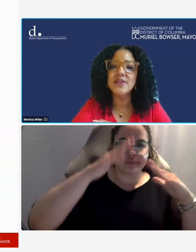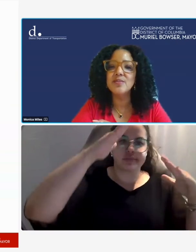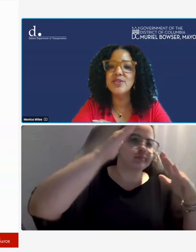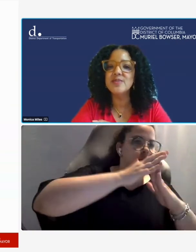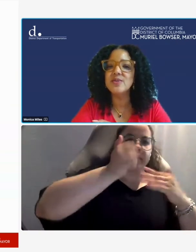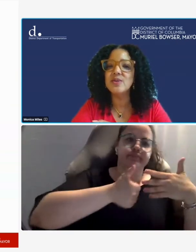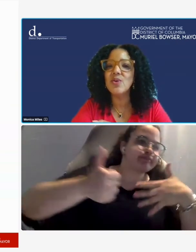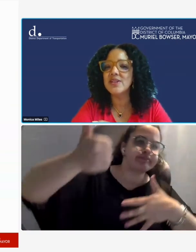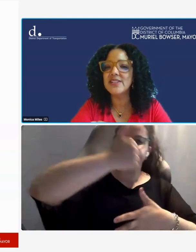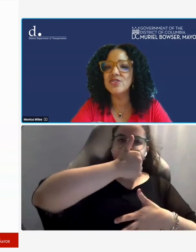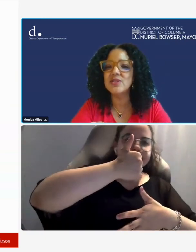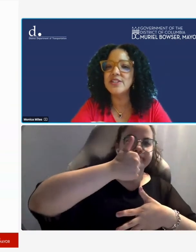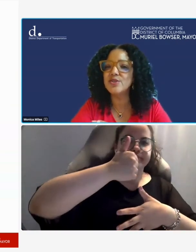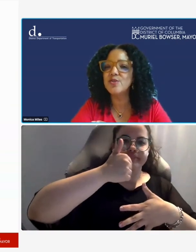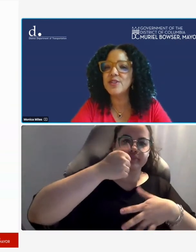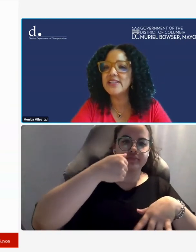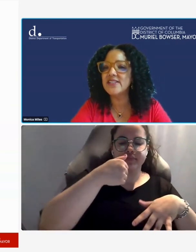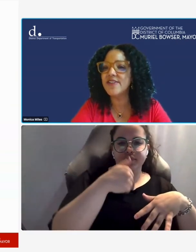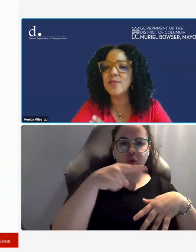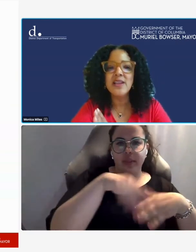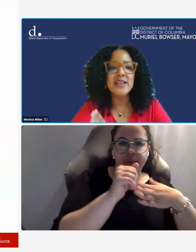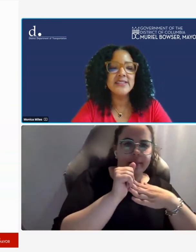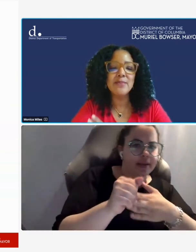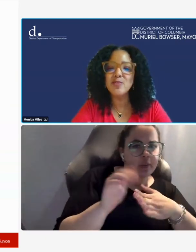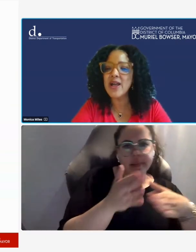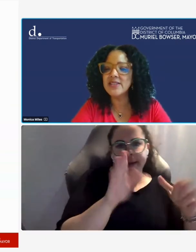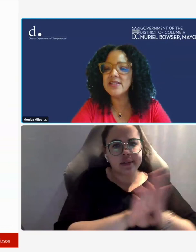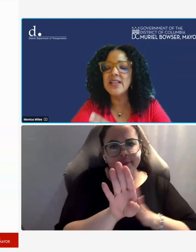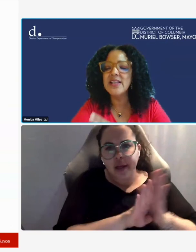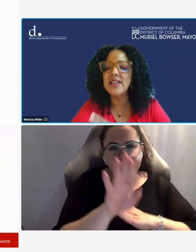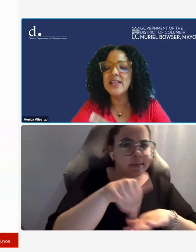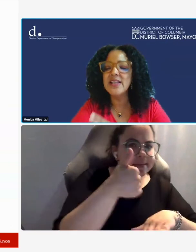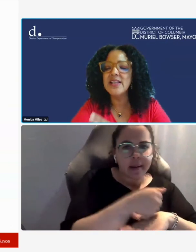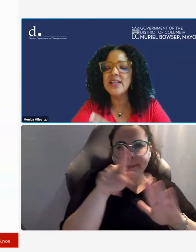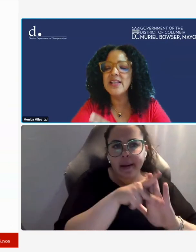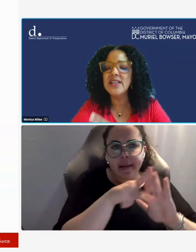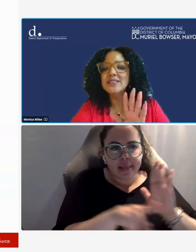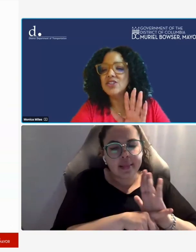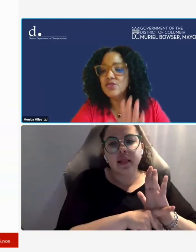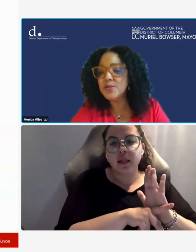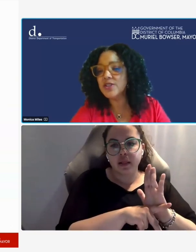principal organizational leader who plans develop established policies it's the description that